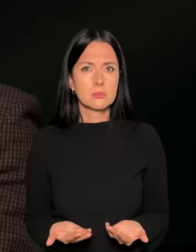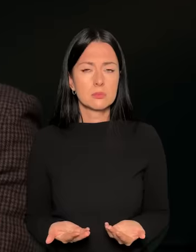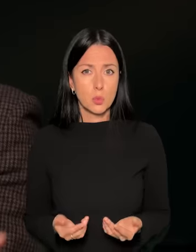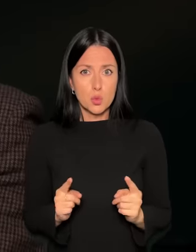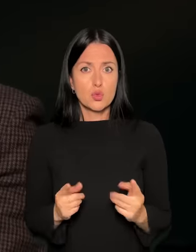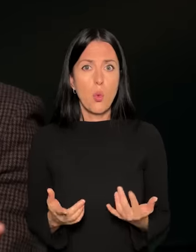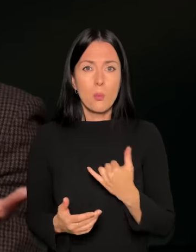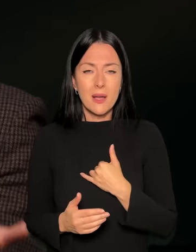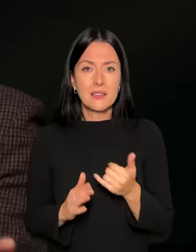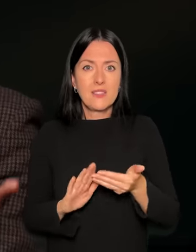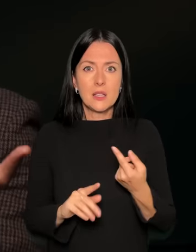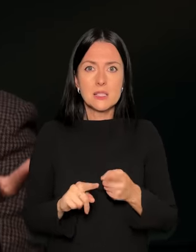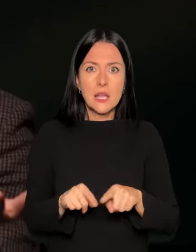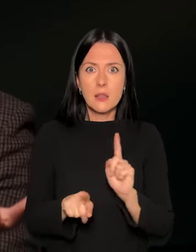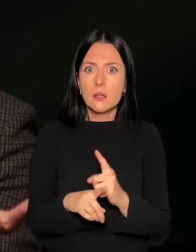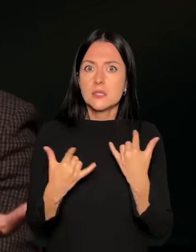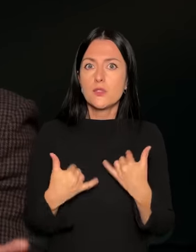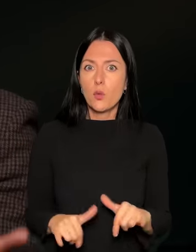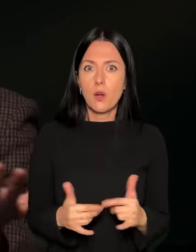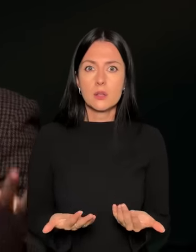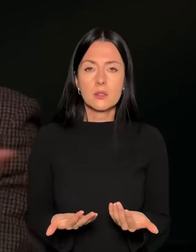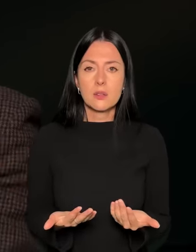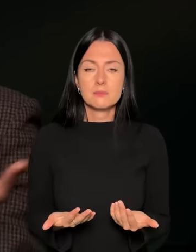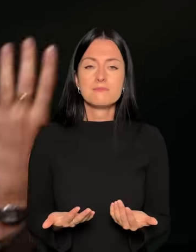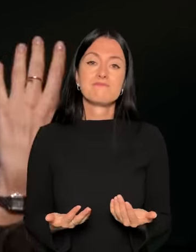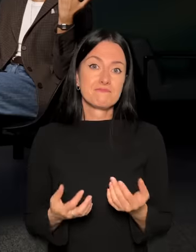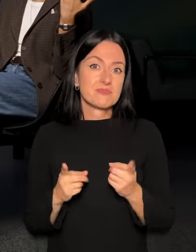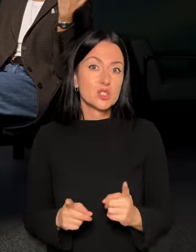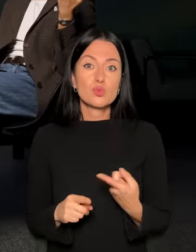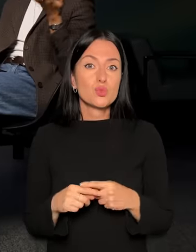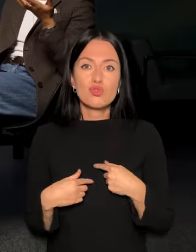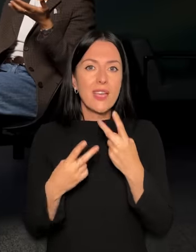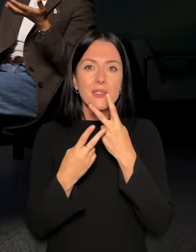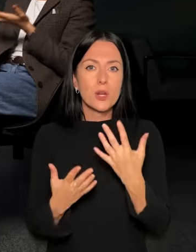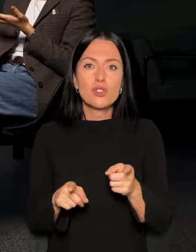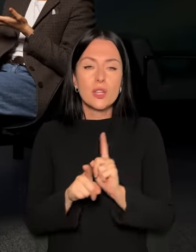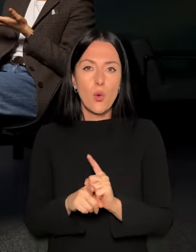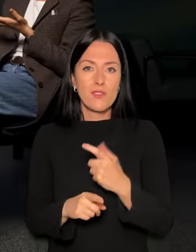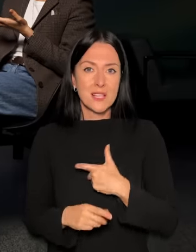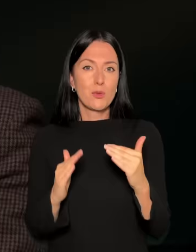What's causing this amazement in me?" Because I've never seen anything like that in my own country, Ukraine.